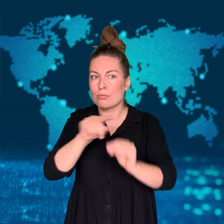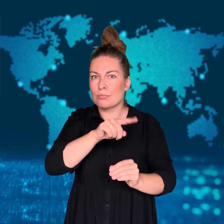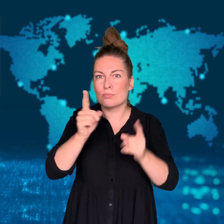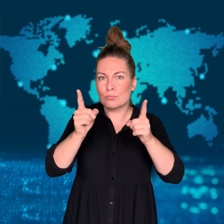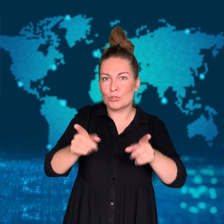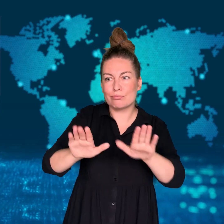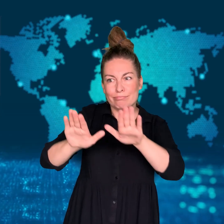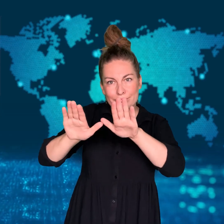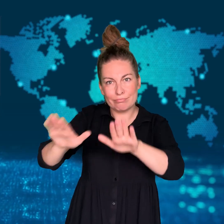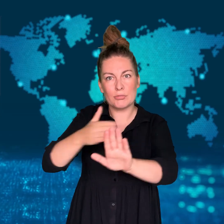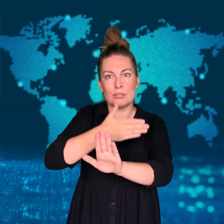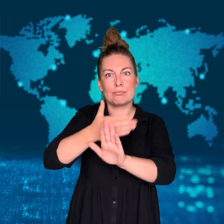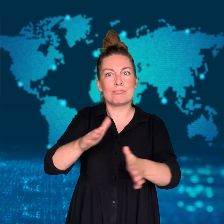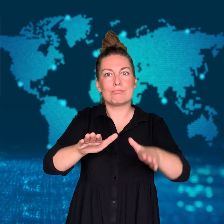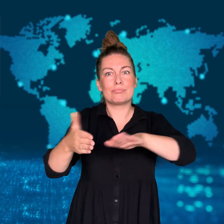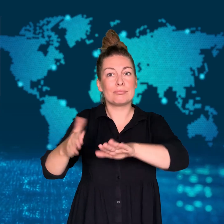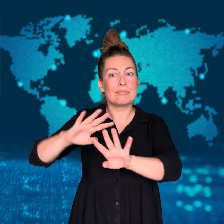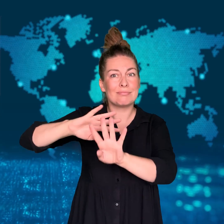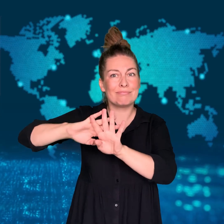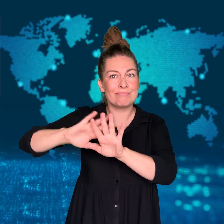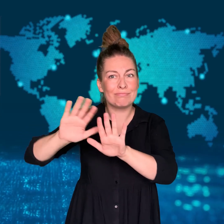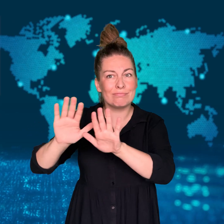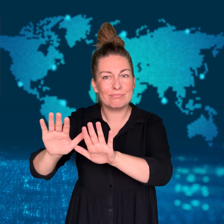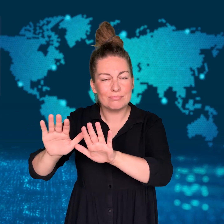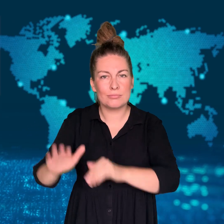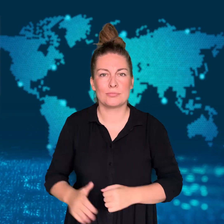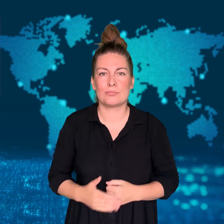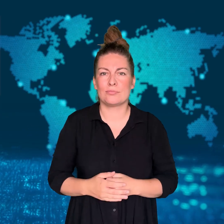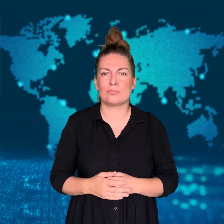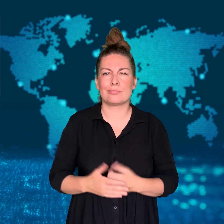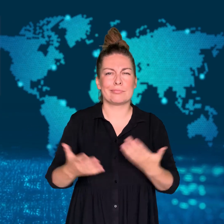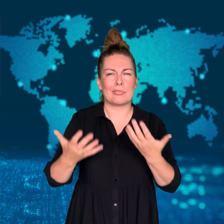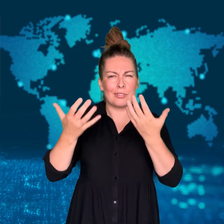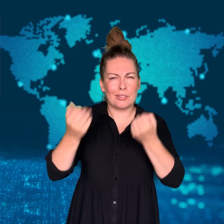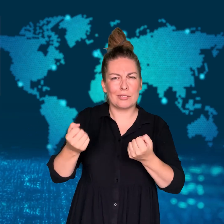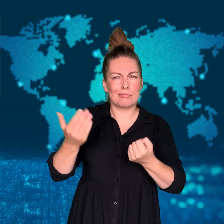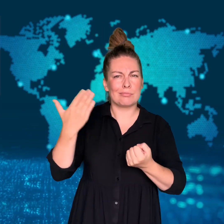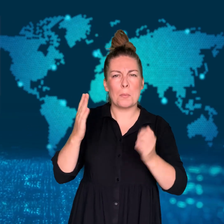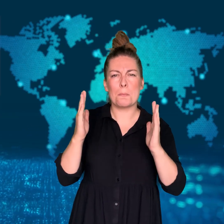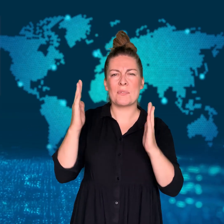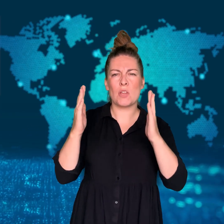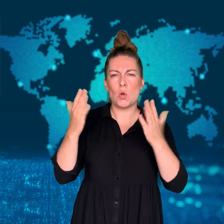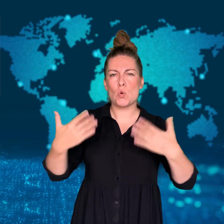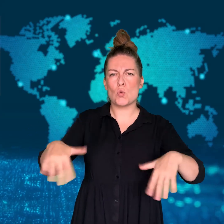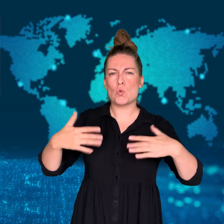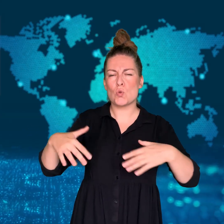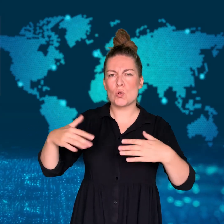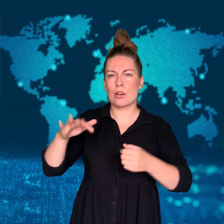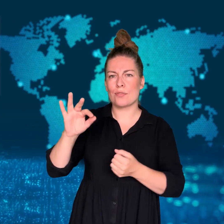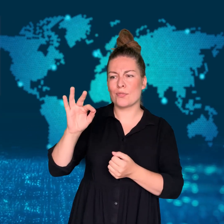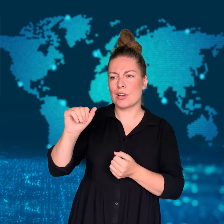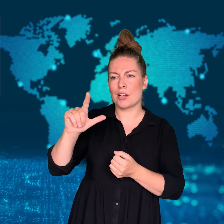two anti-Mafia prosecutors, Giovanni Falcone